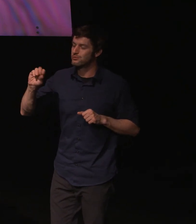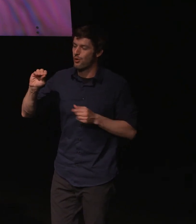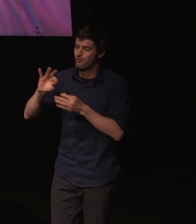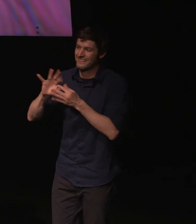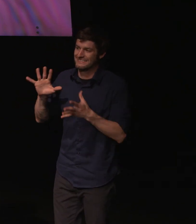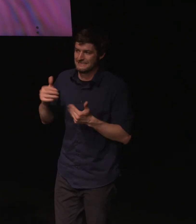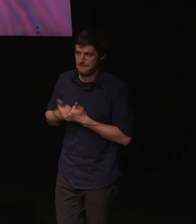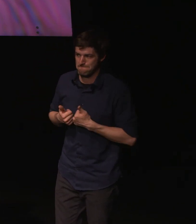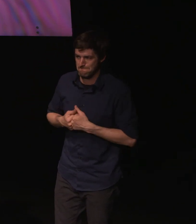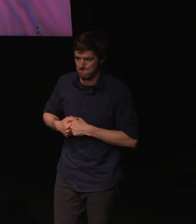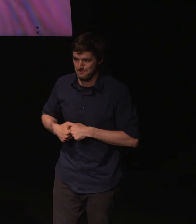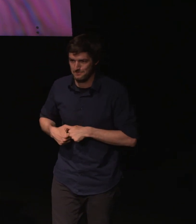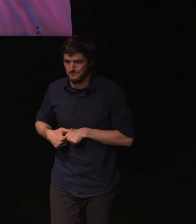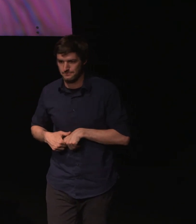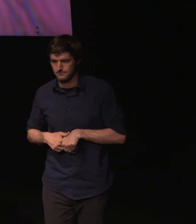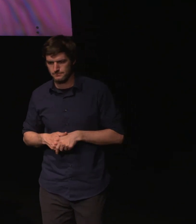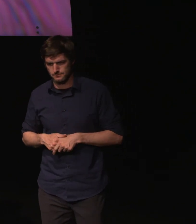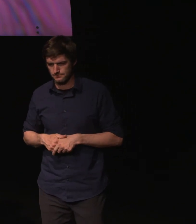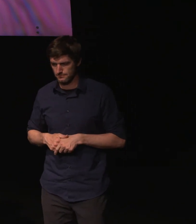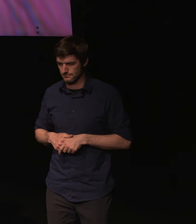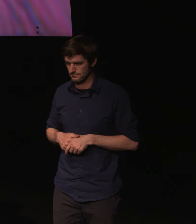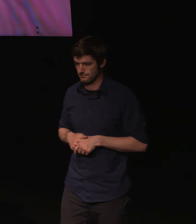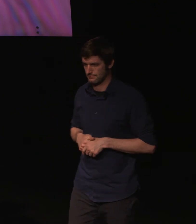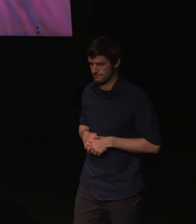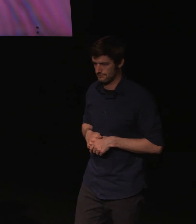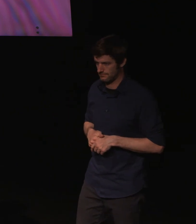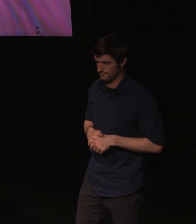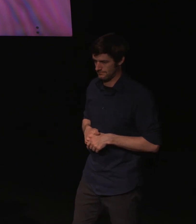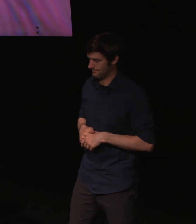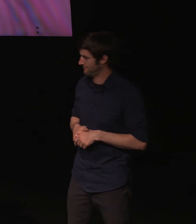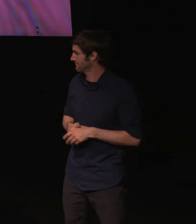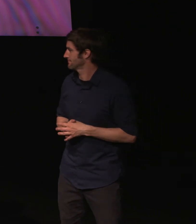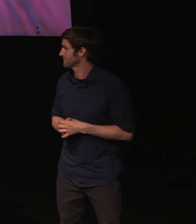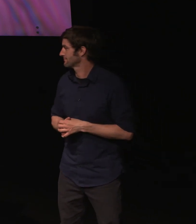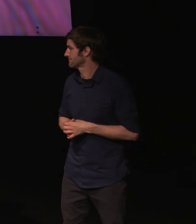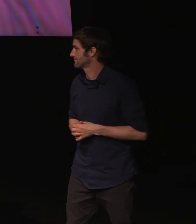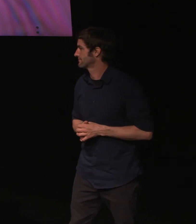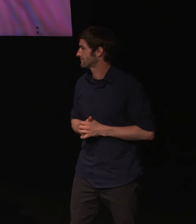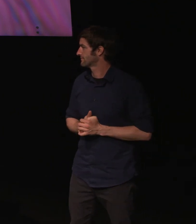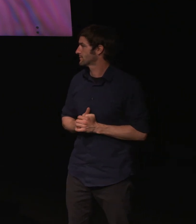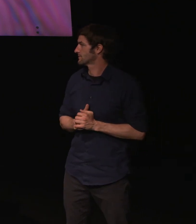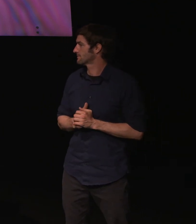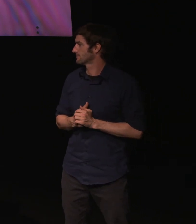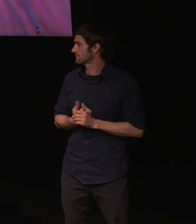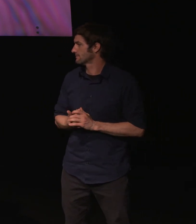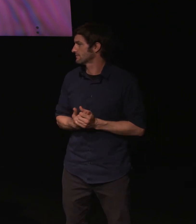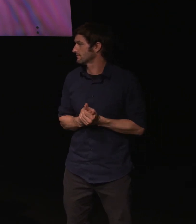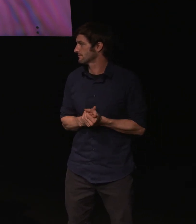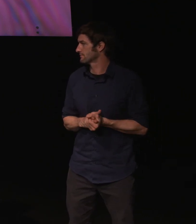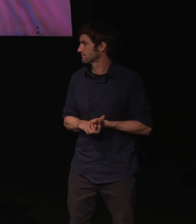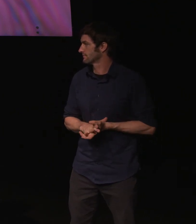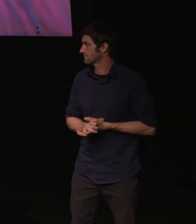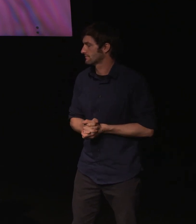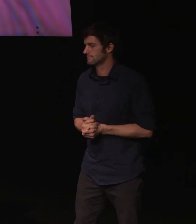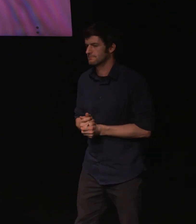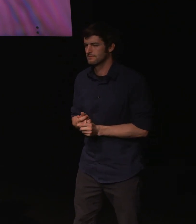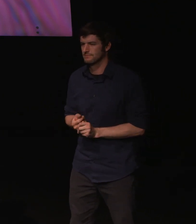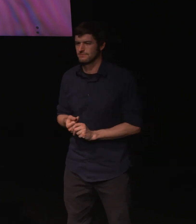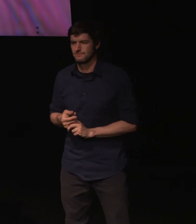Little MT. So the thing is that you're probably wondering, "Why the heck is he still supporting